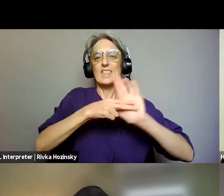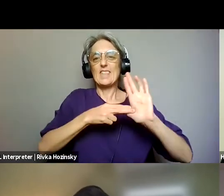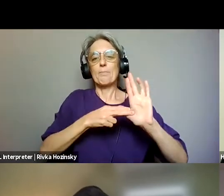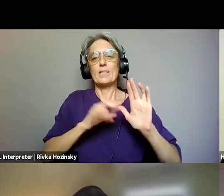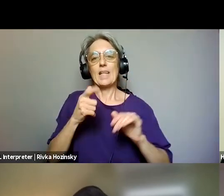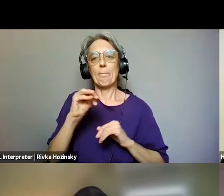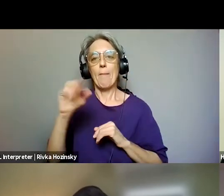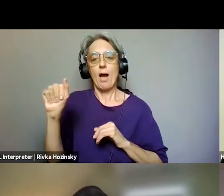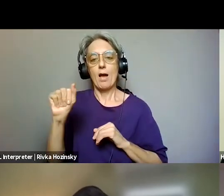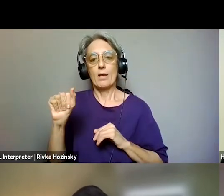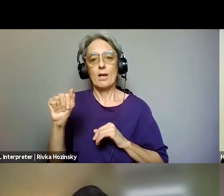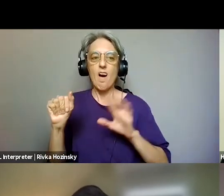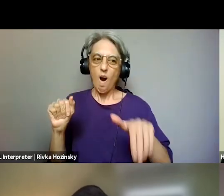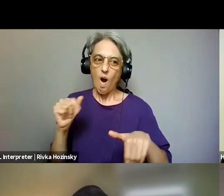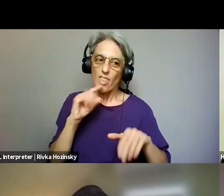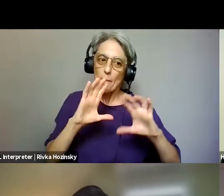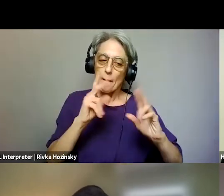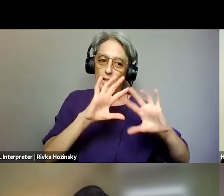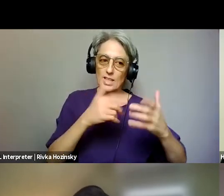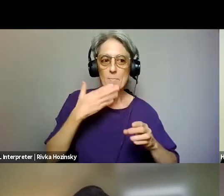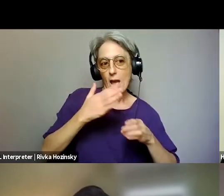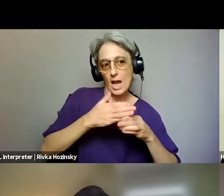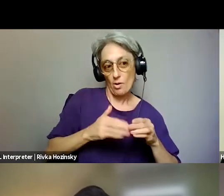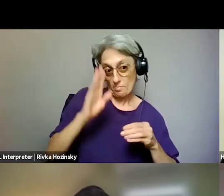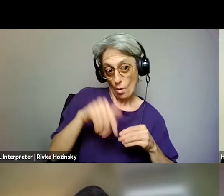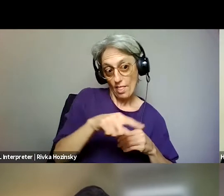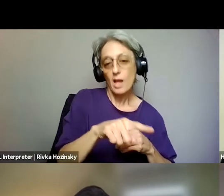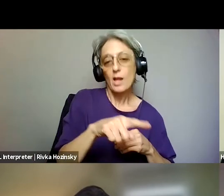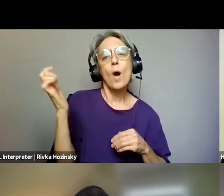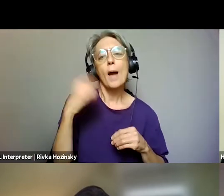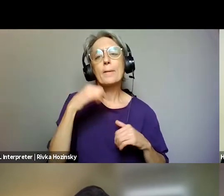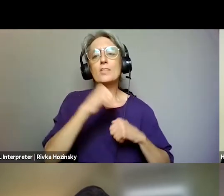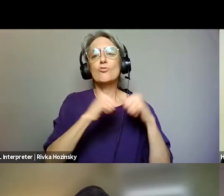are for this population and well it’s because of structural disparities and all of those things but